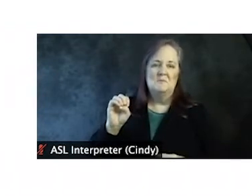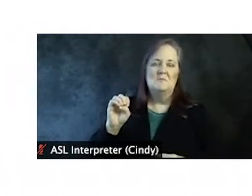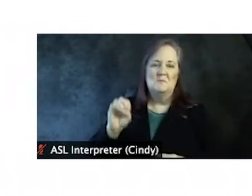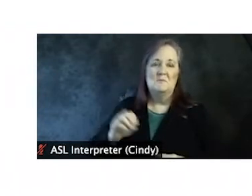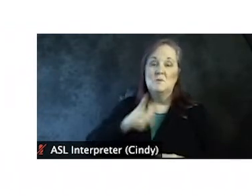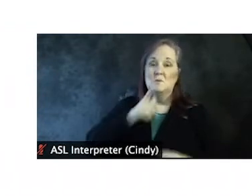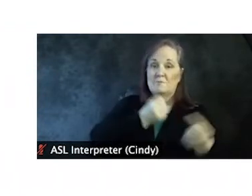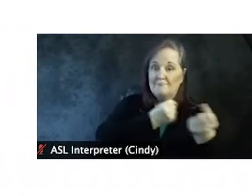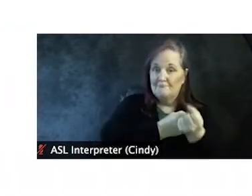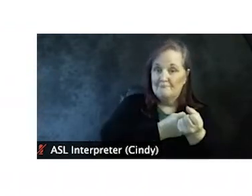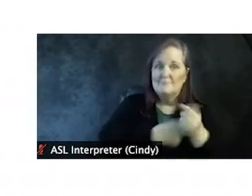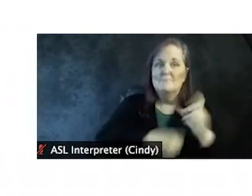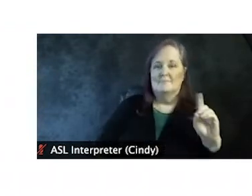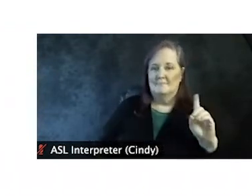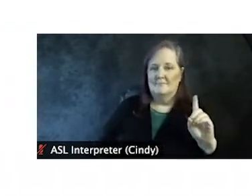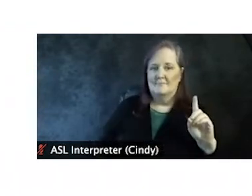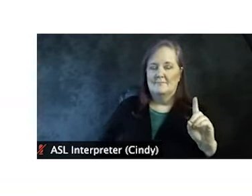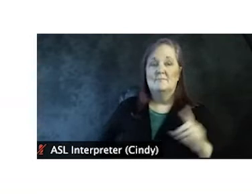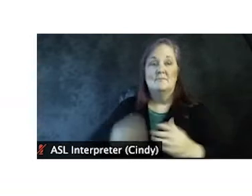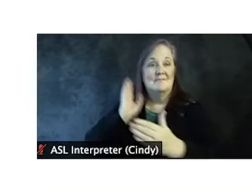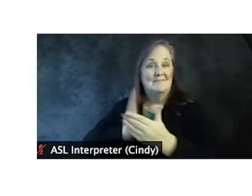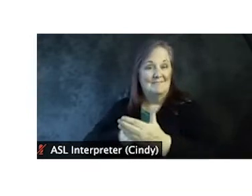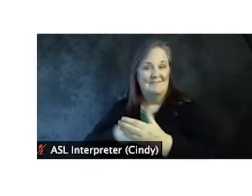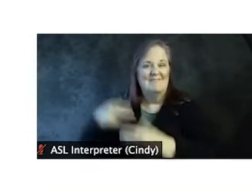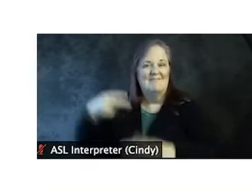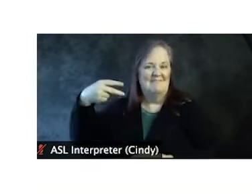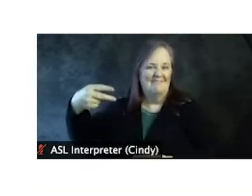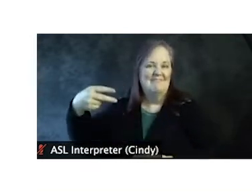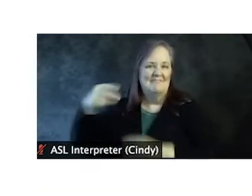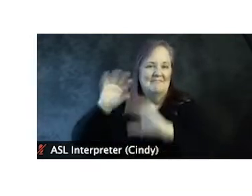And then again, this is super lopsided with the money on the in favor of it side.